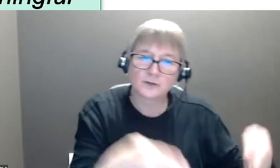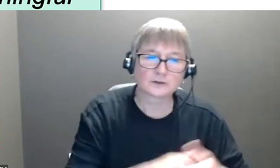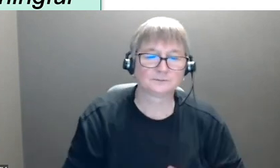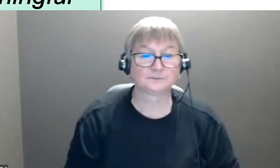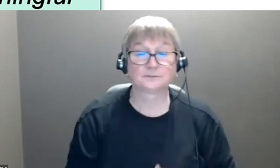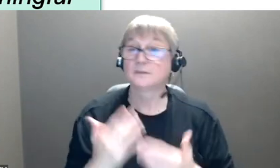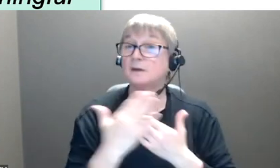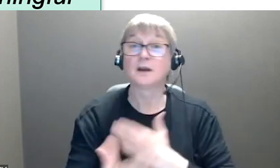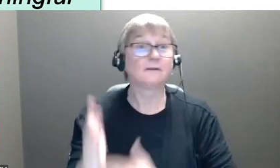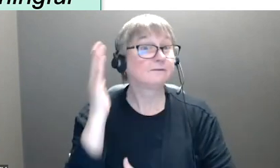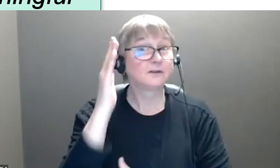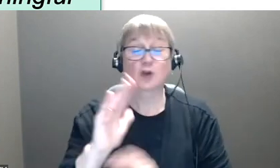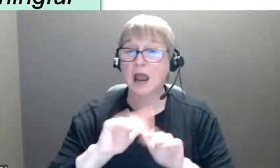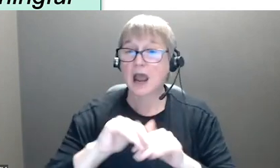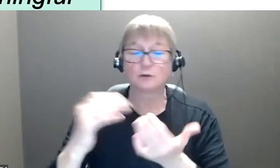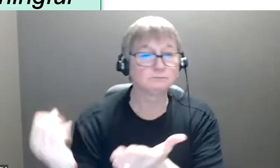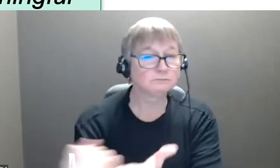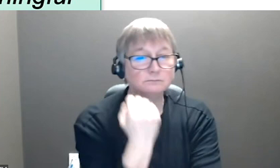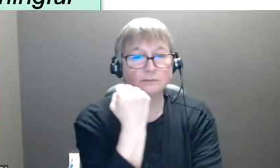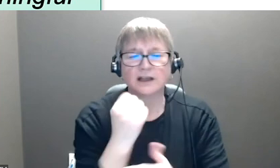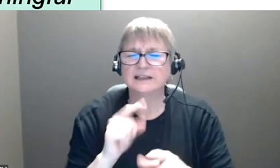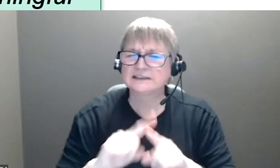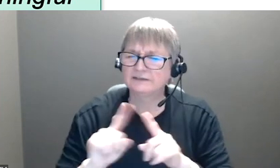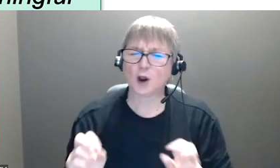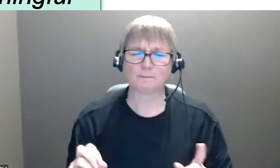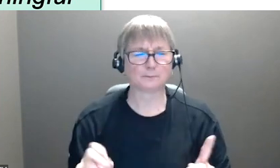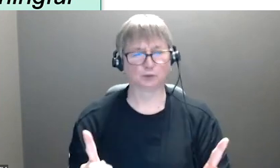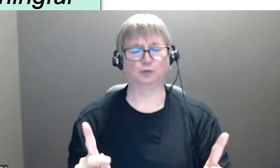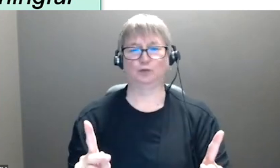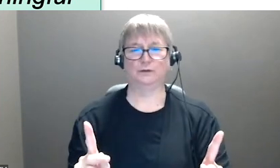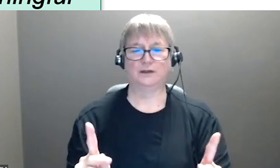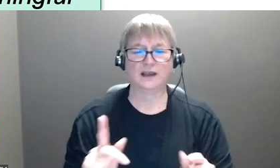you today, by gaining your feedback on how to increase responses to the participant forms,